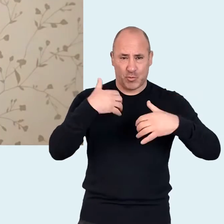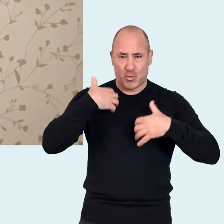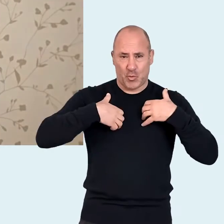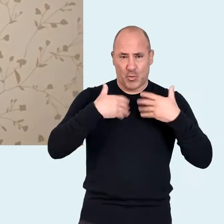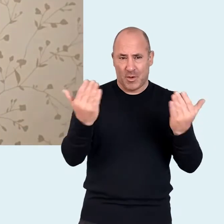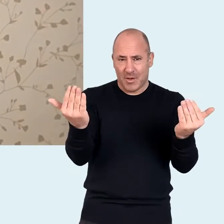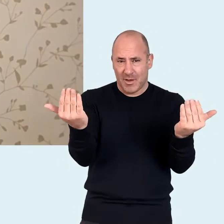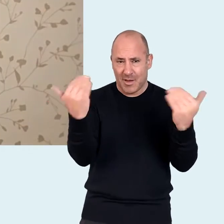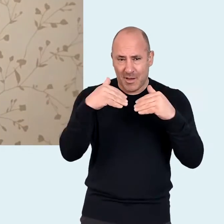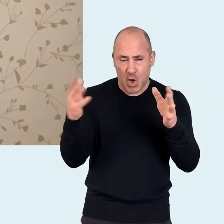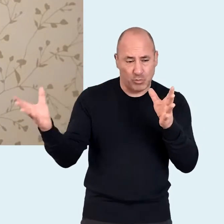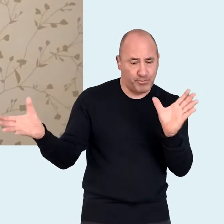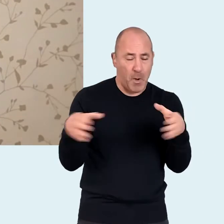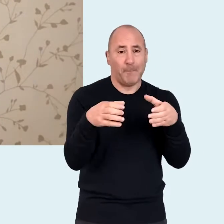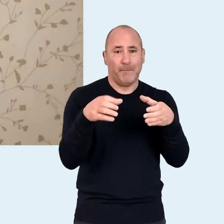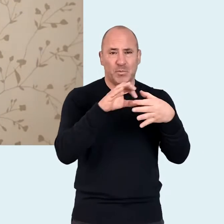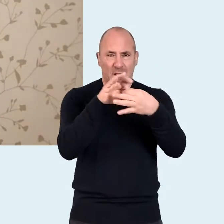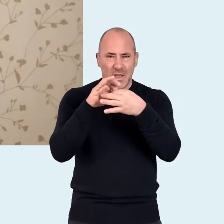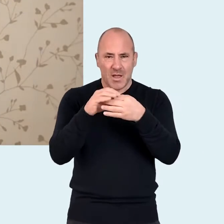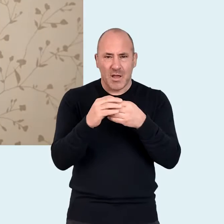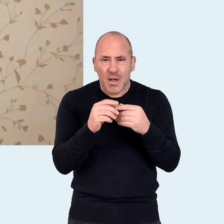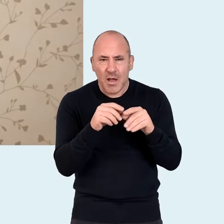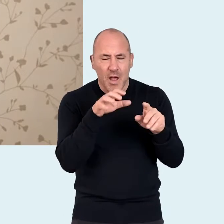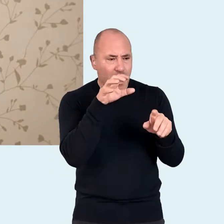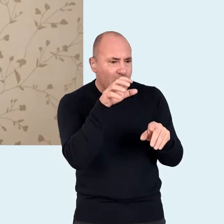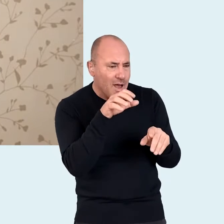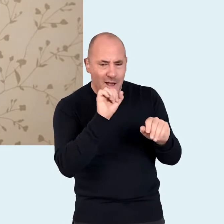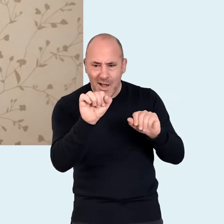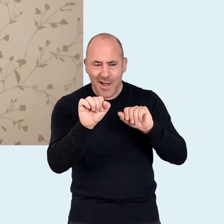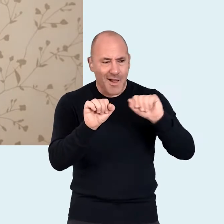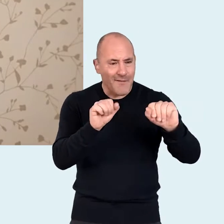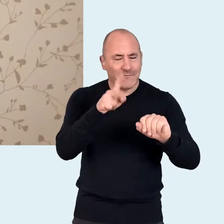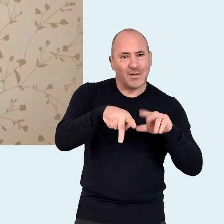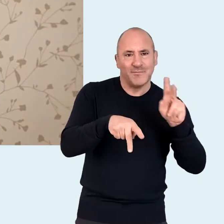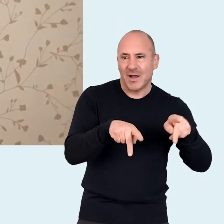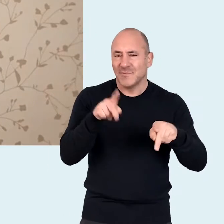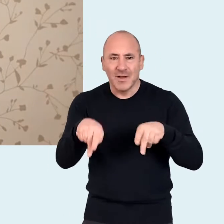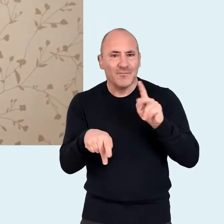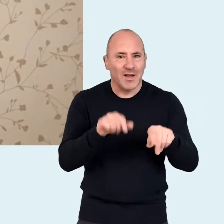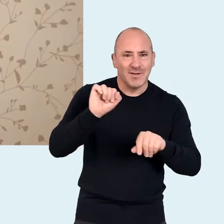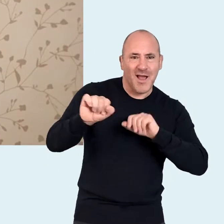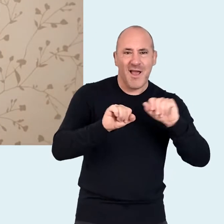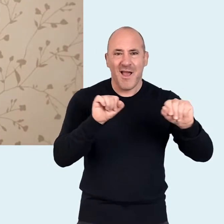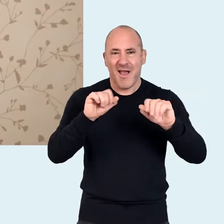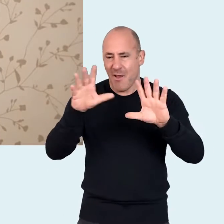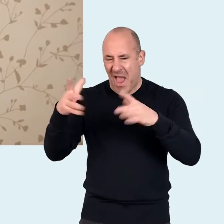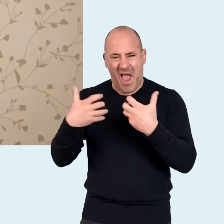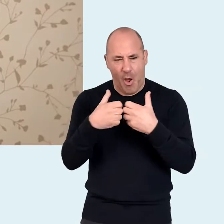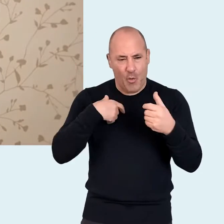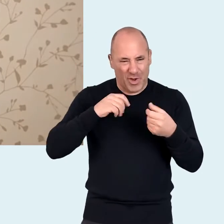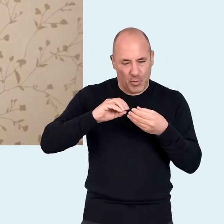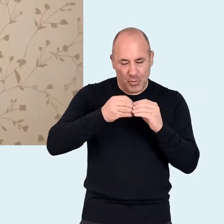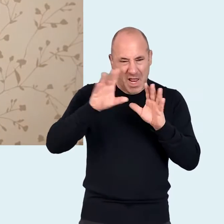we are interested in working with diverse talent, bringing them together and making